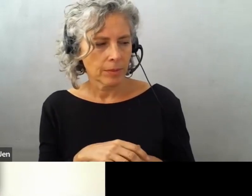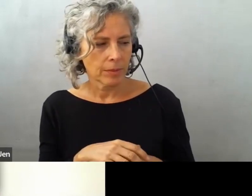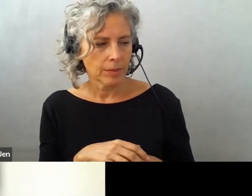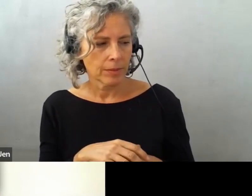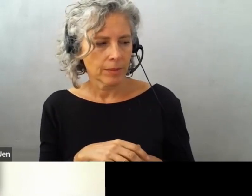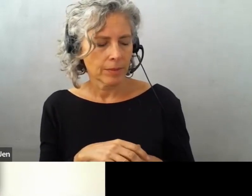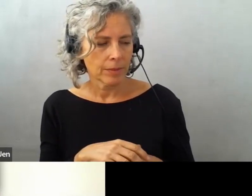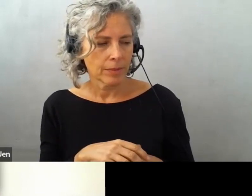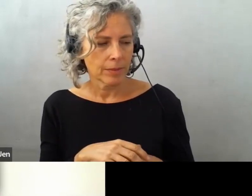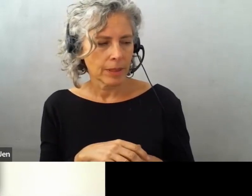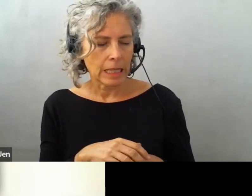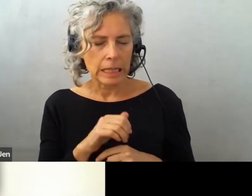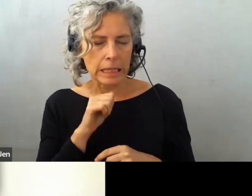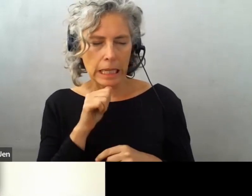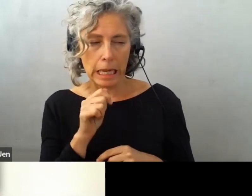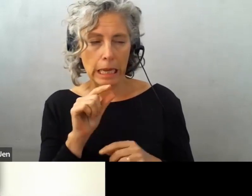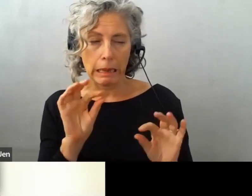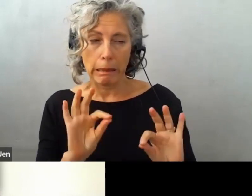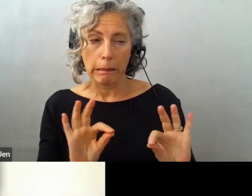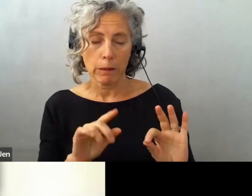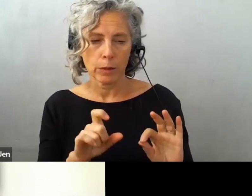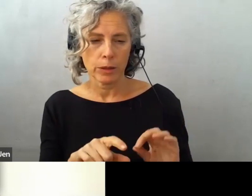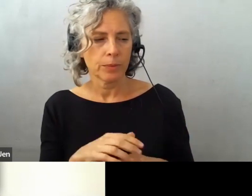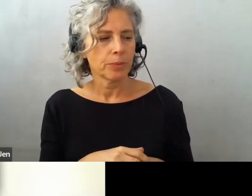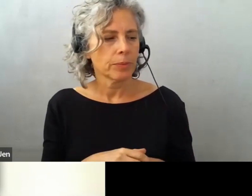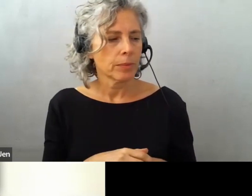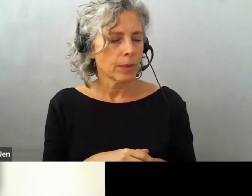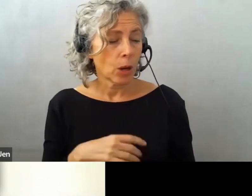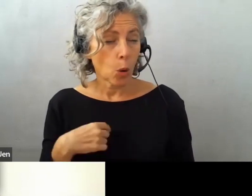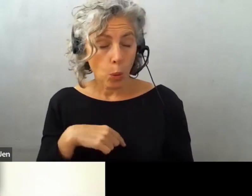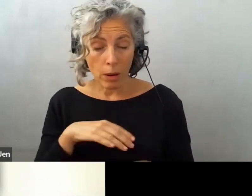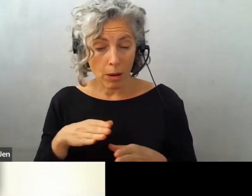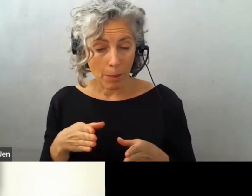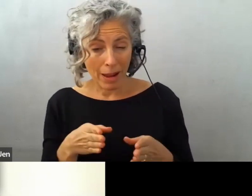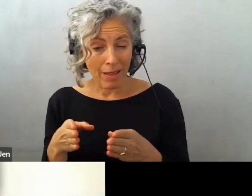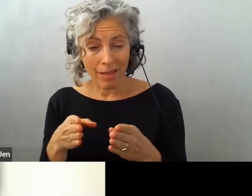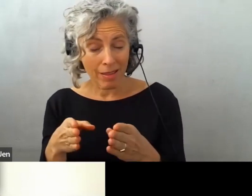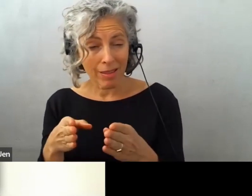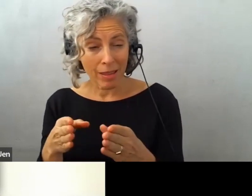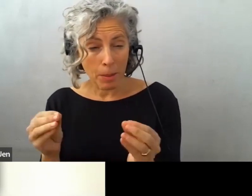little, little question. That is, do you see us being on a path towards more equitable